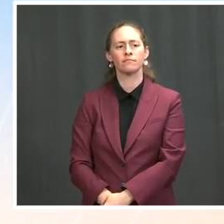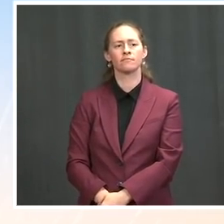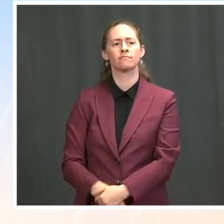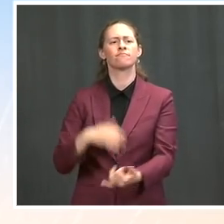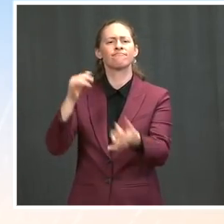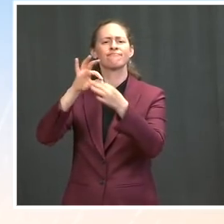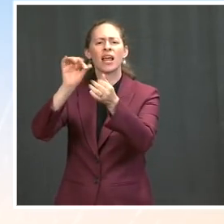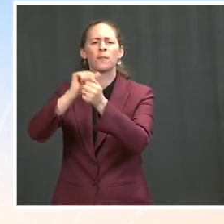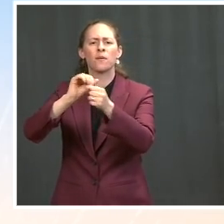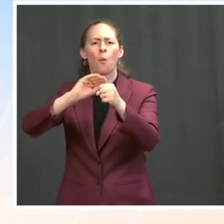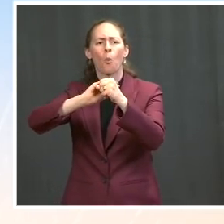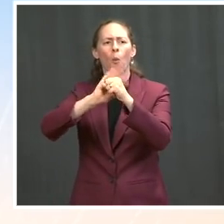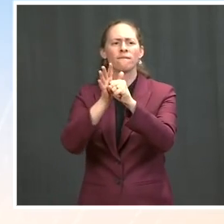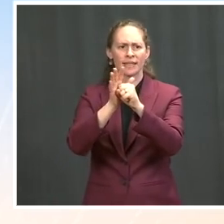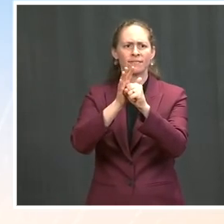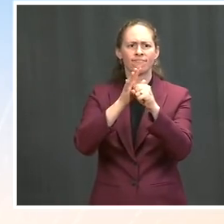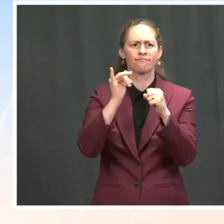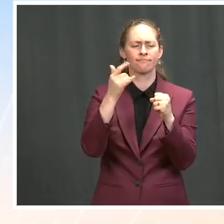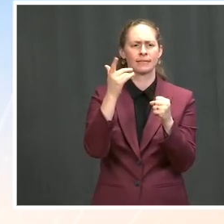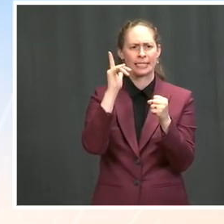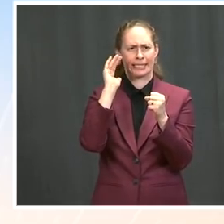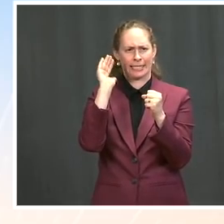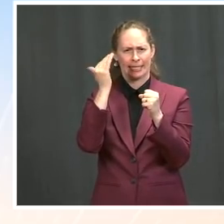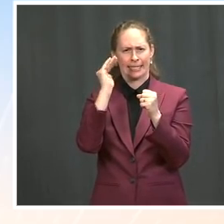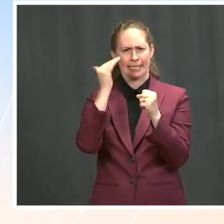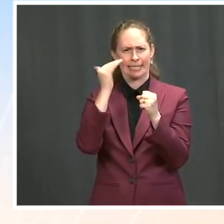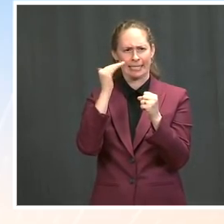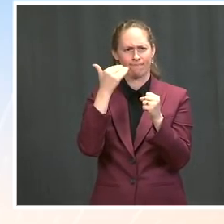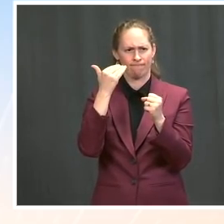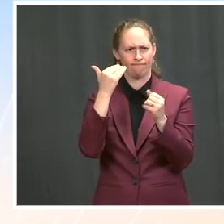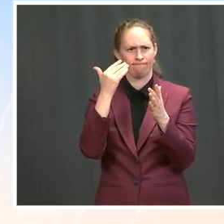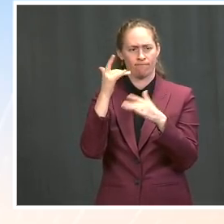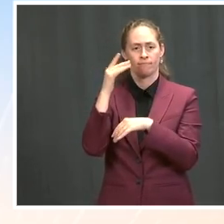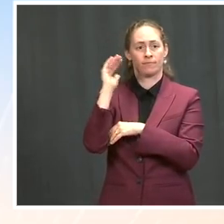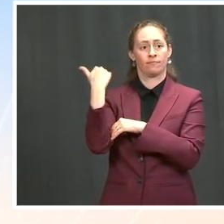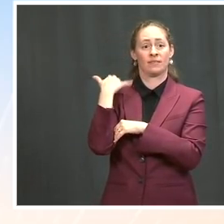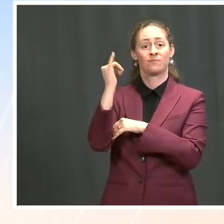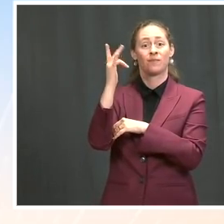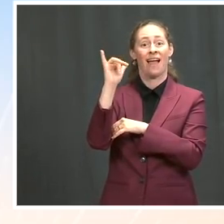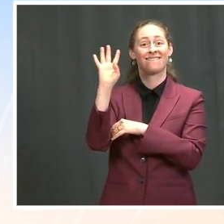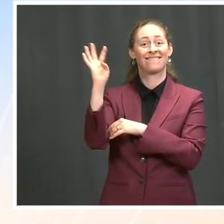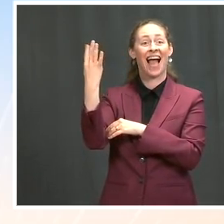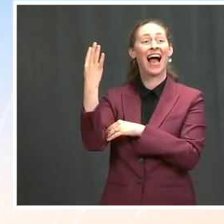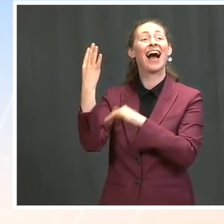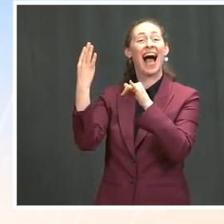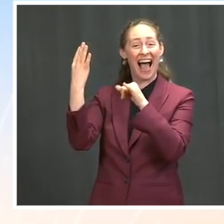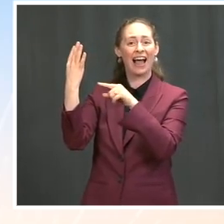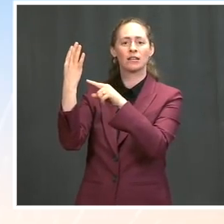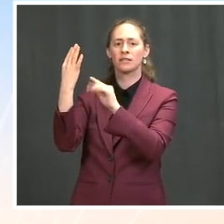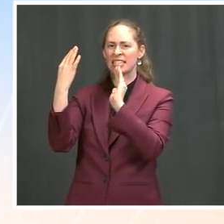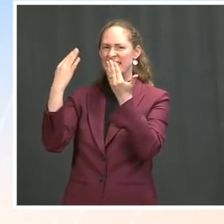it does not look like the President's July 4th target of getting 70 percent of the population